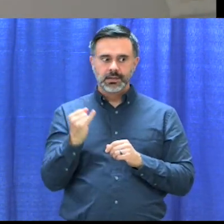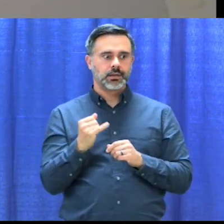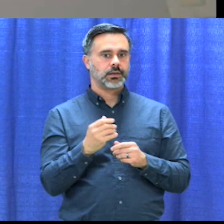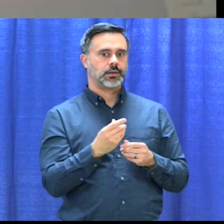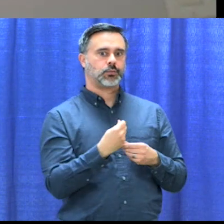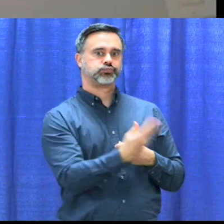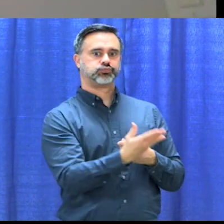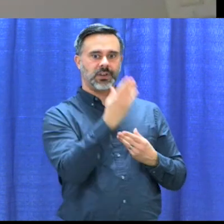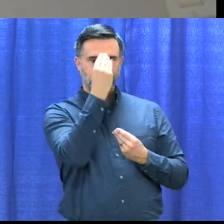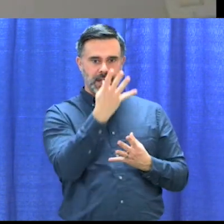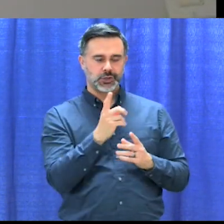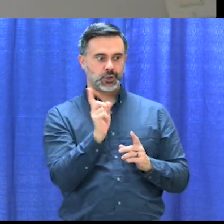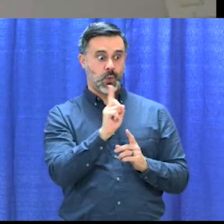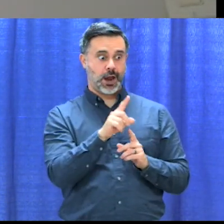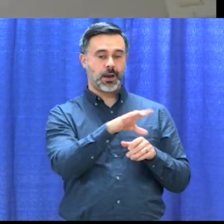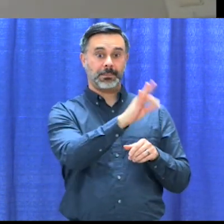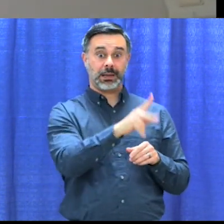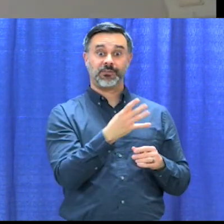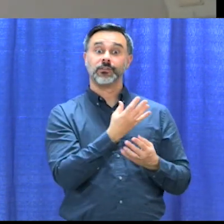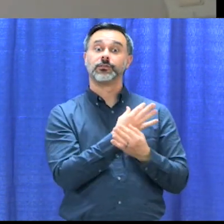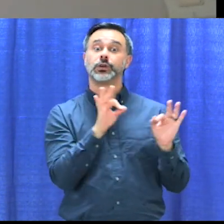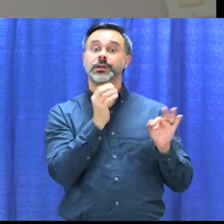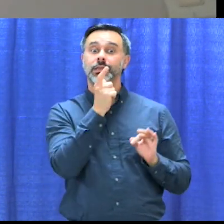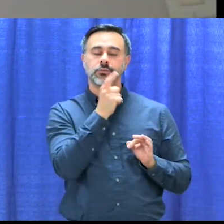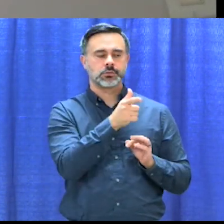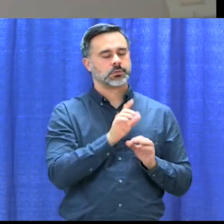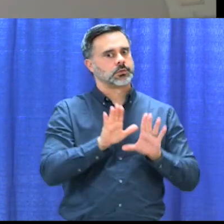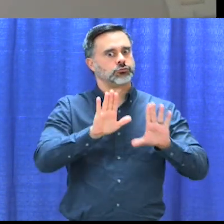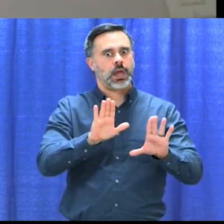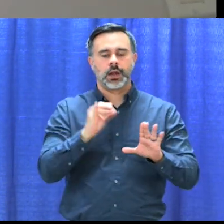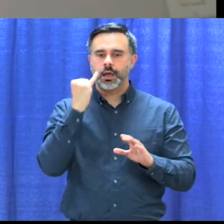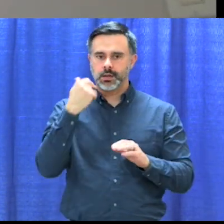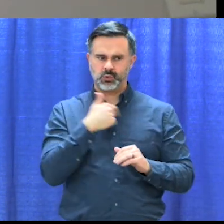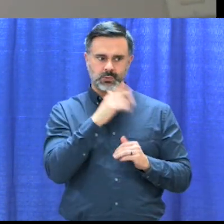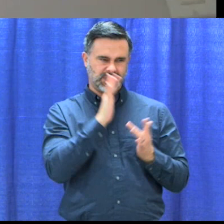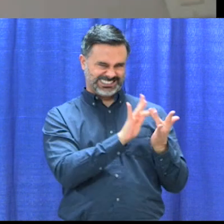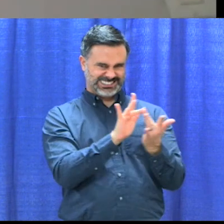will reach out to our providers and give you some other names. Because you do have some great programs.